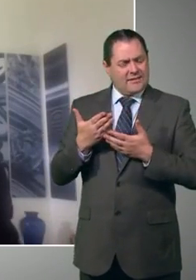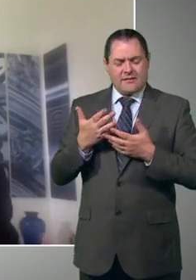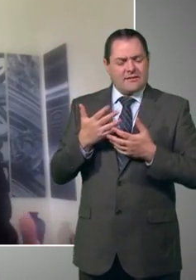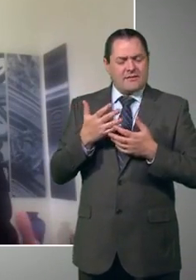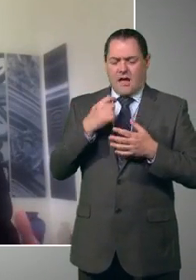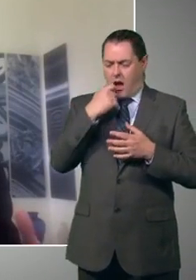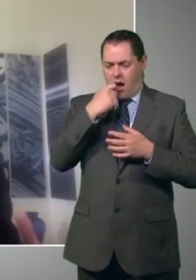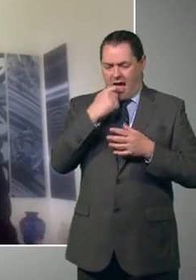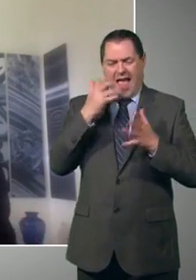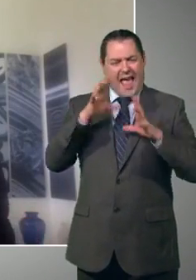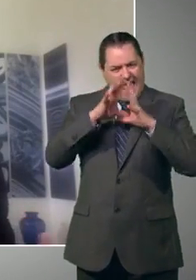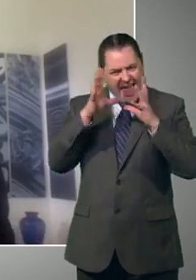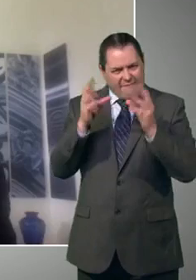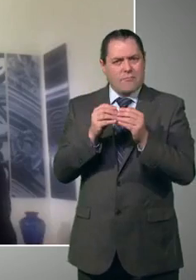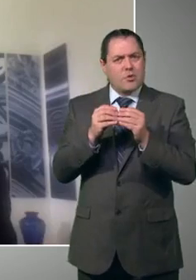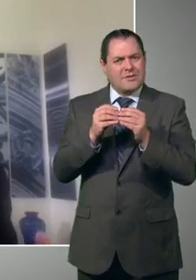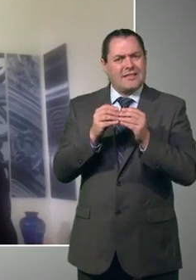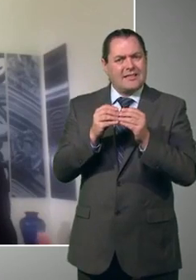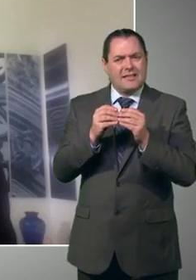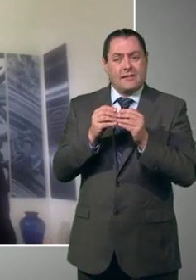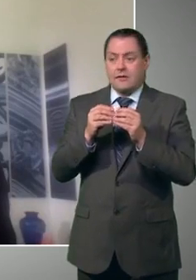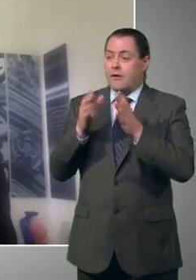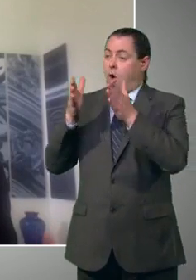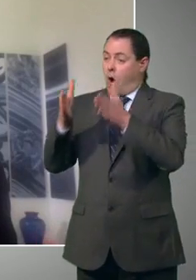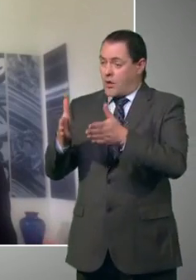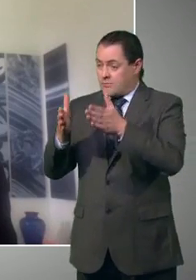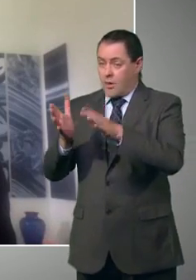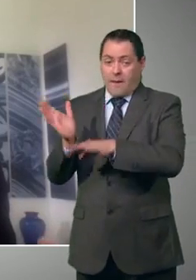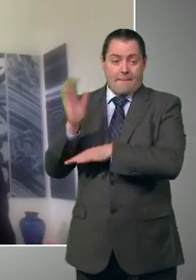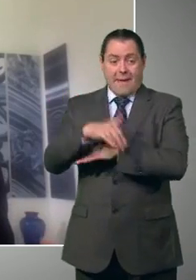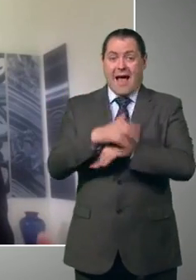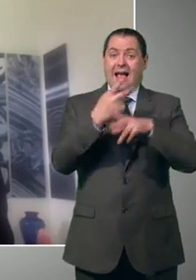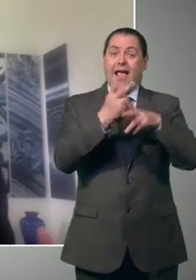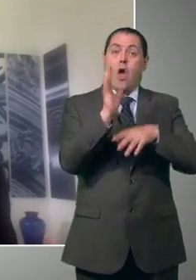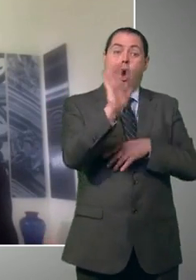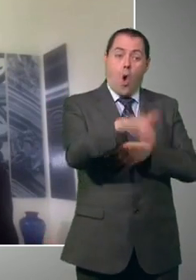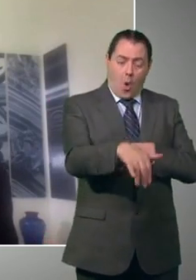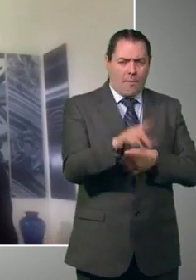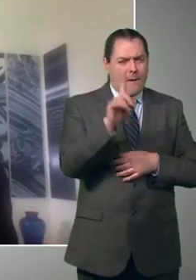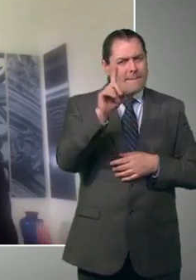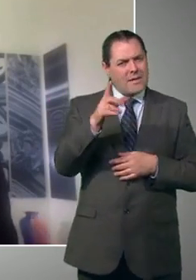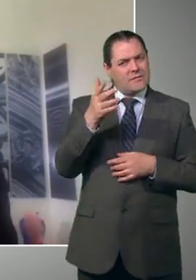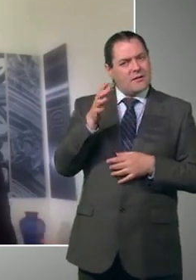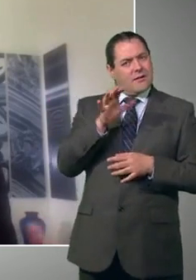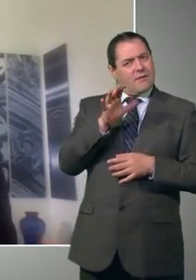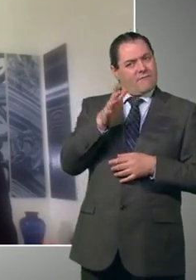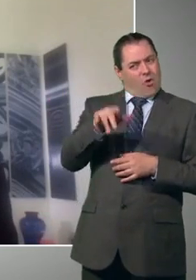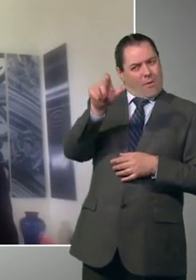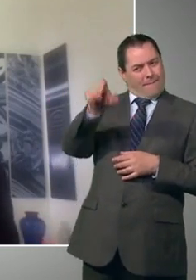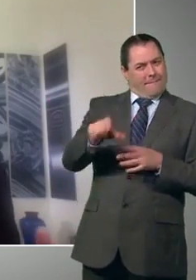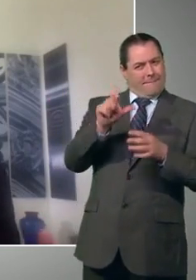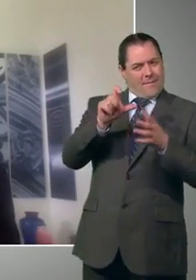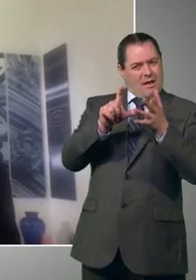hospital to care home, but the charge from Dominic Cummings is actually quite specific and I'd